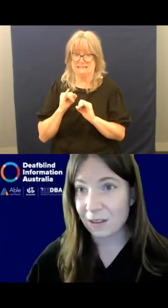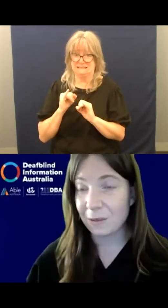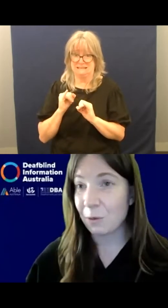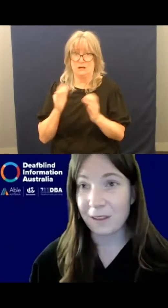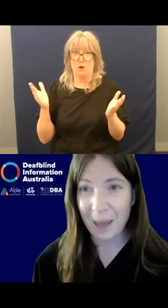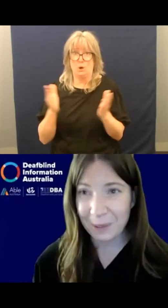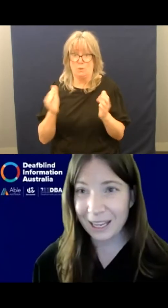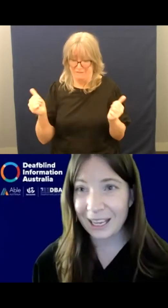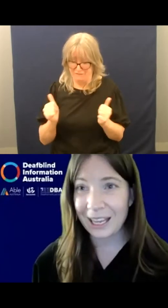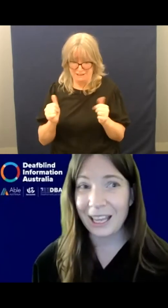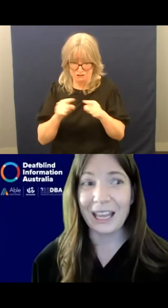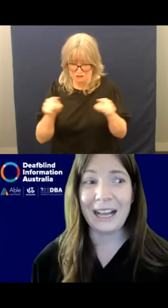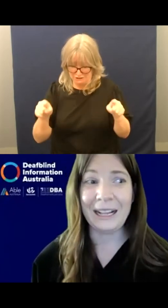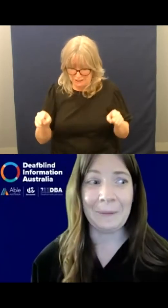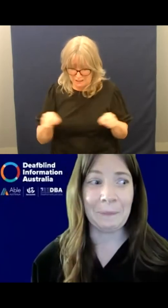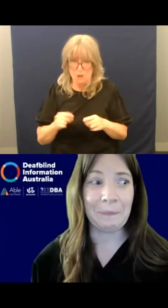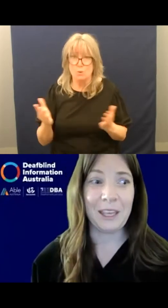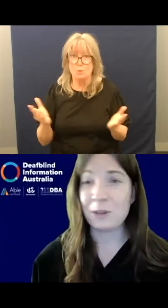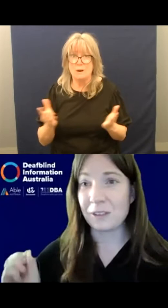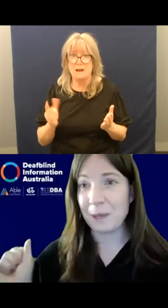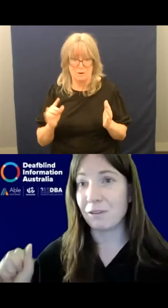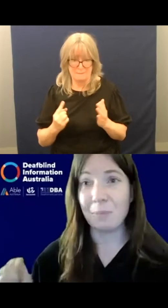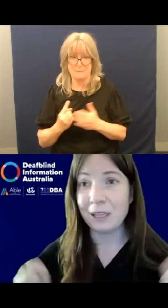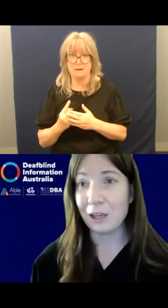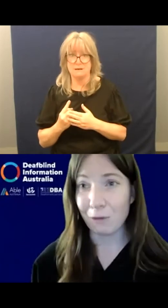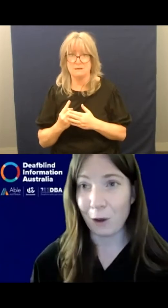what's happening, it would be completely overwhelming.